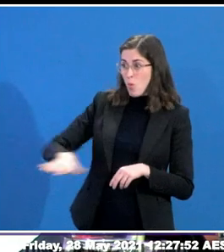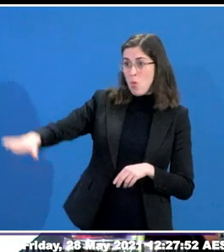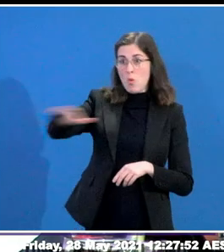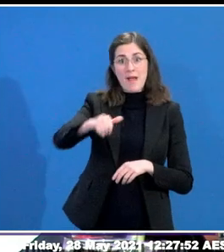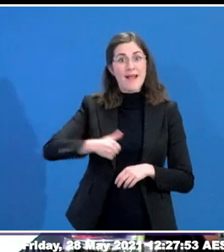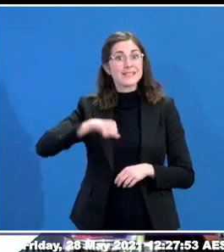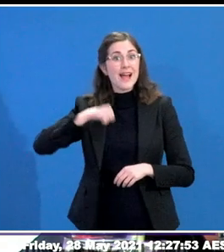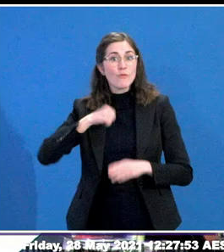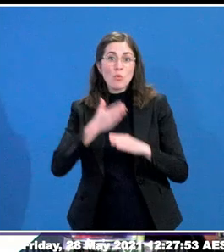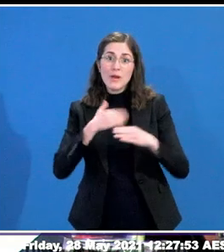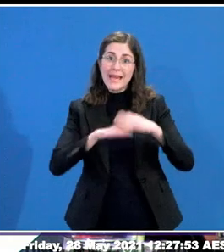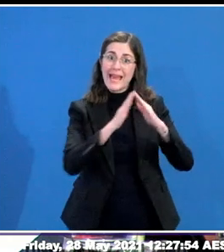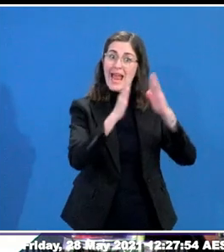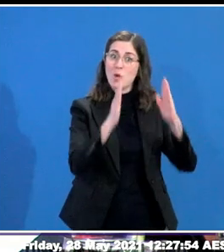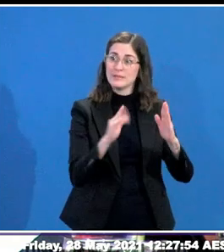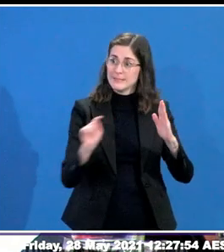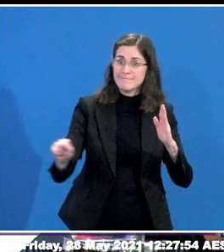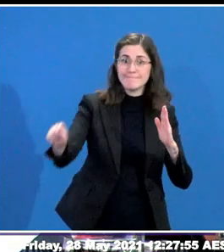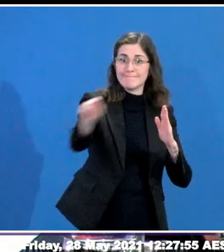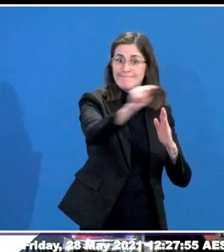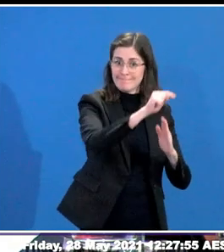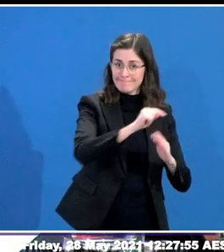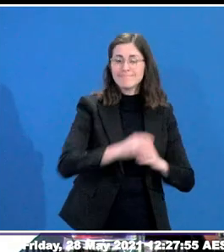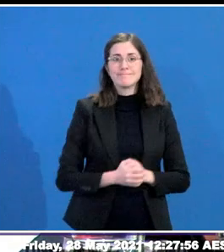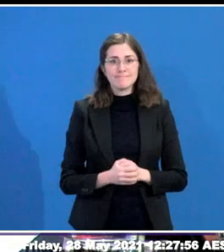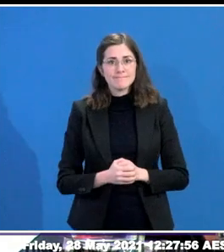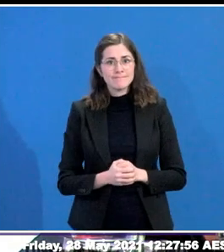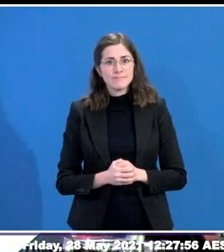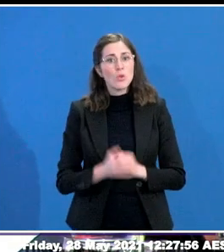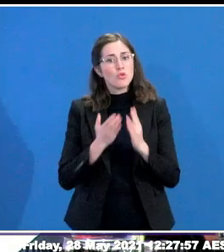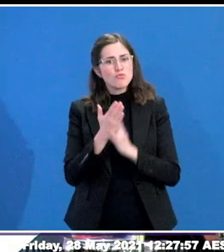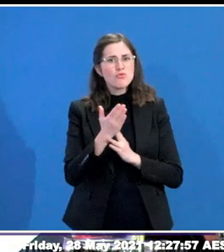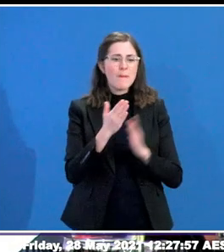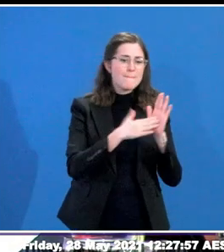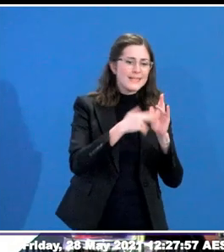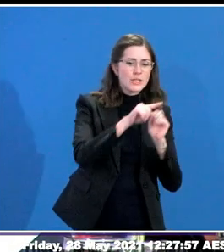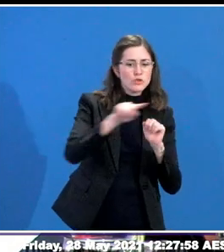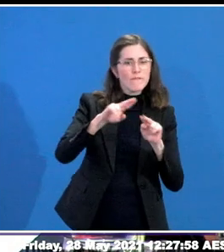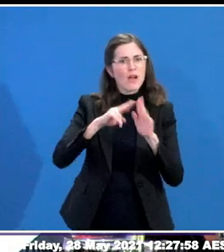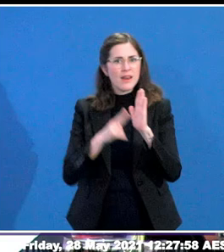We have a 24 --- so in business hours it is easy to contact people, but